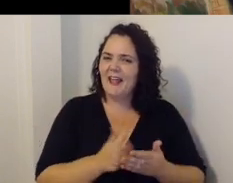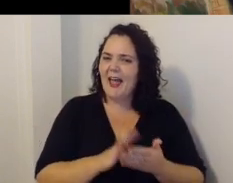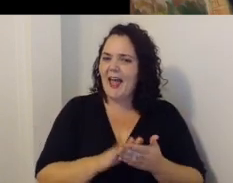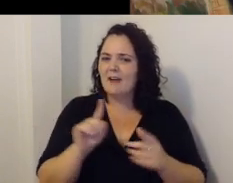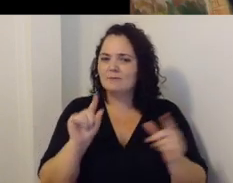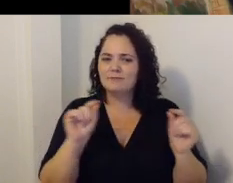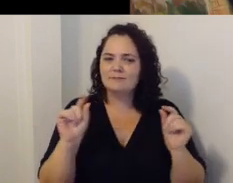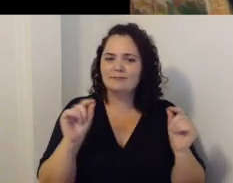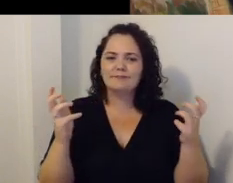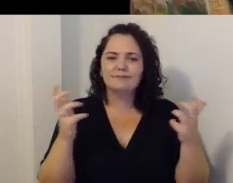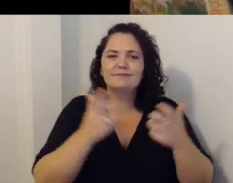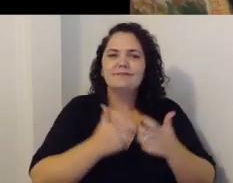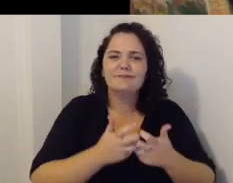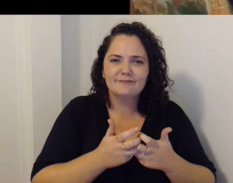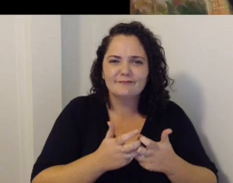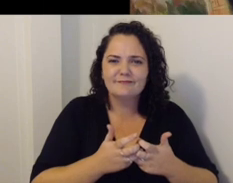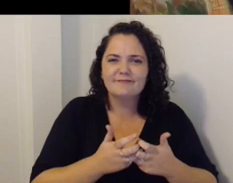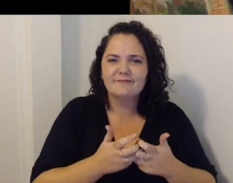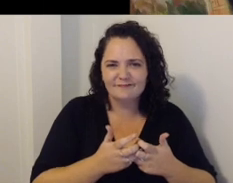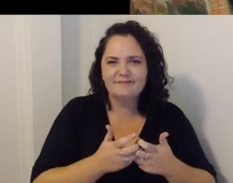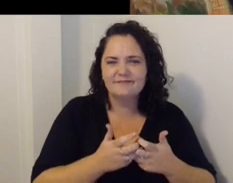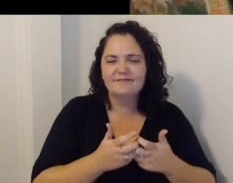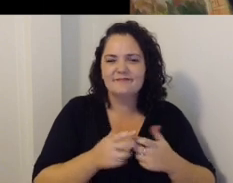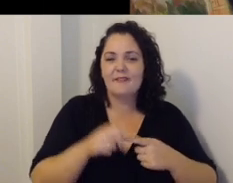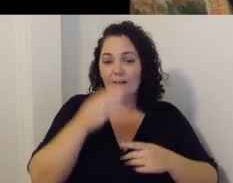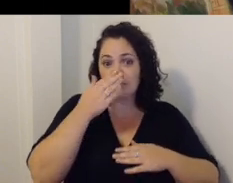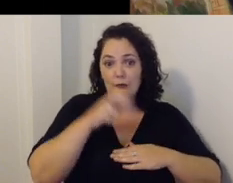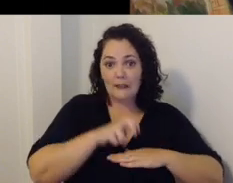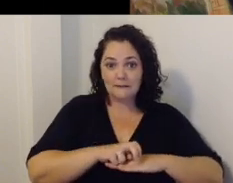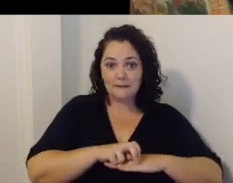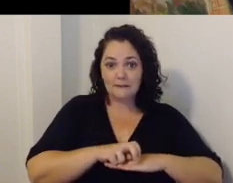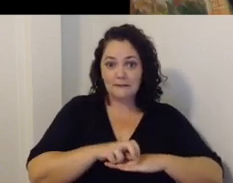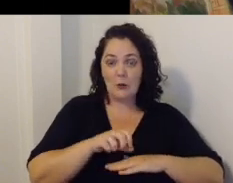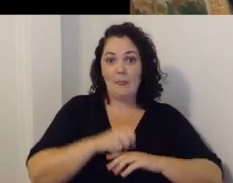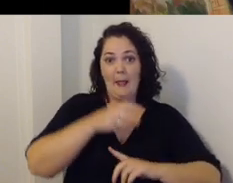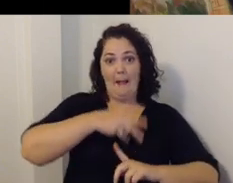composited image here of the foreground sitter and the background which is a fantasy of her sitting